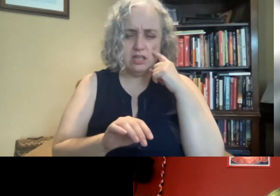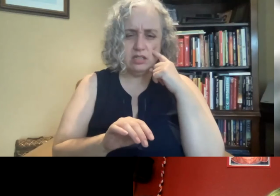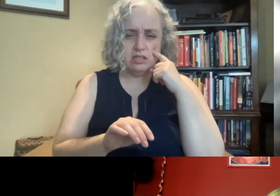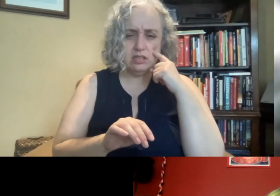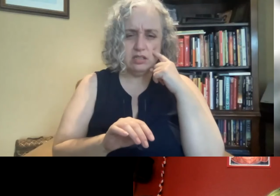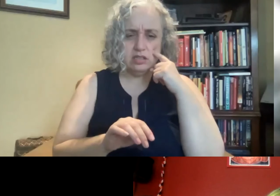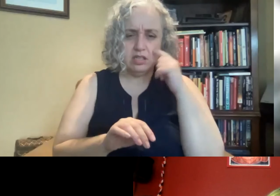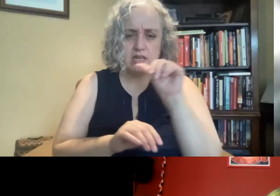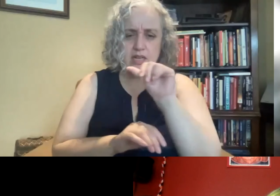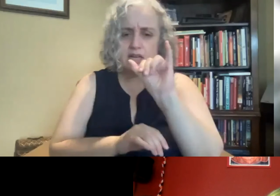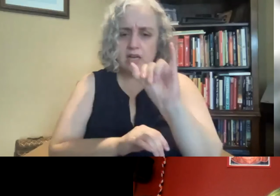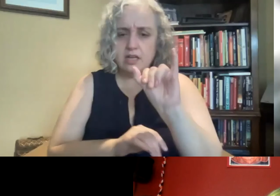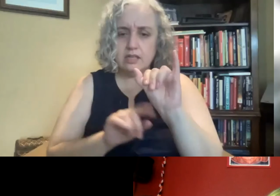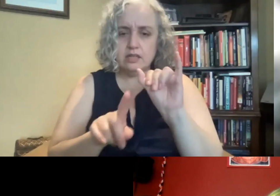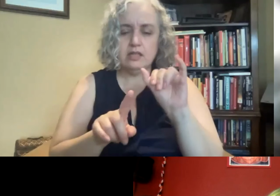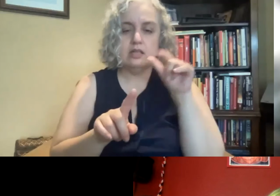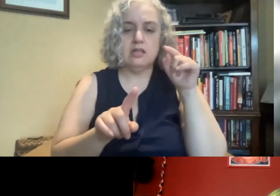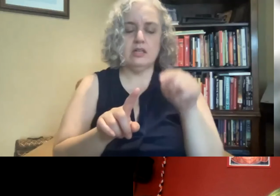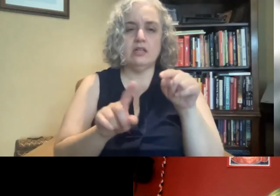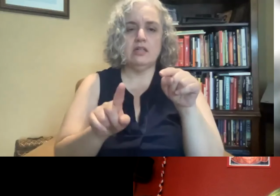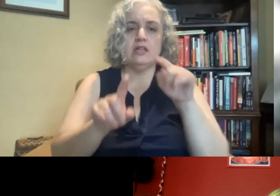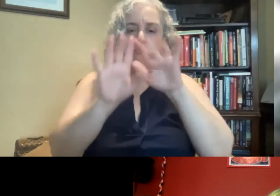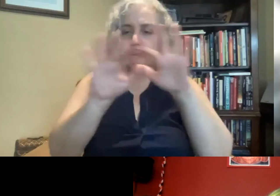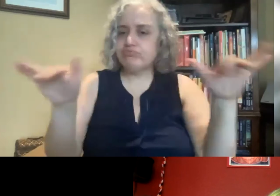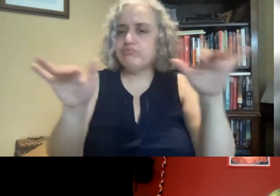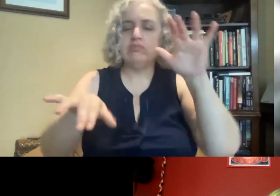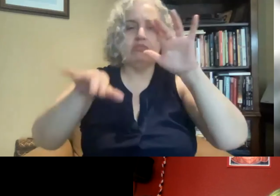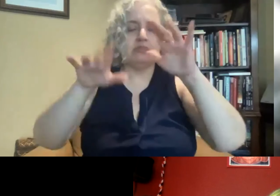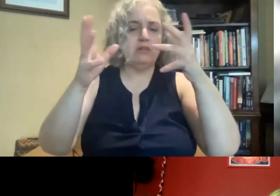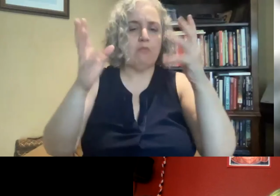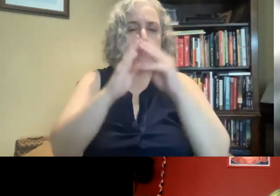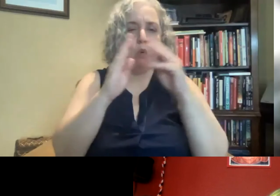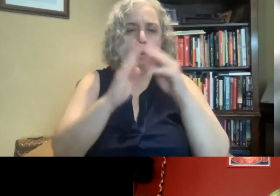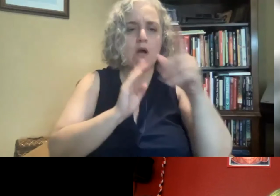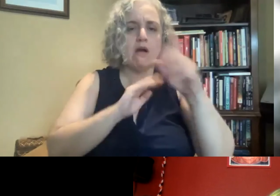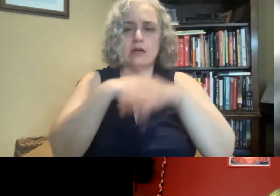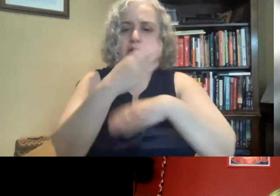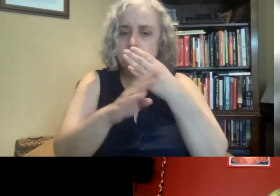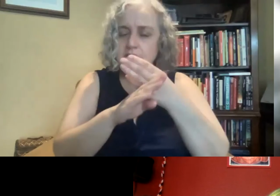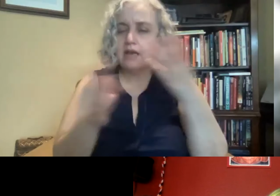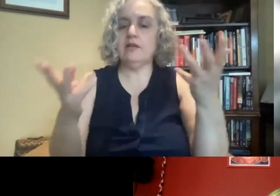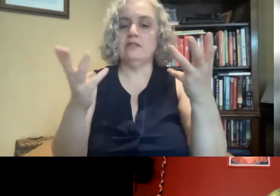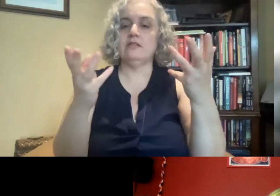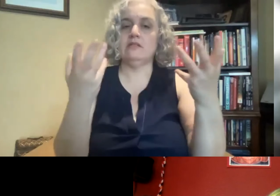would allow greater diversification of types and categories and clusters,